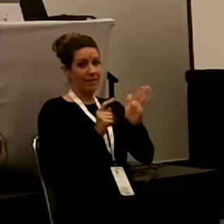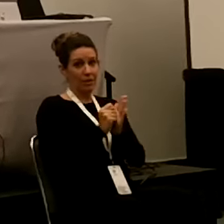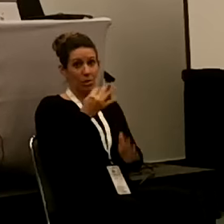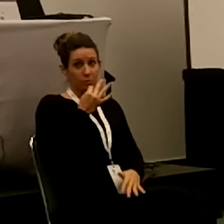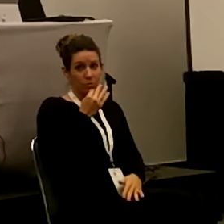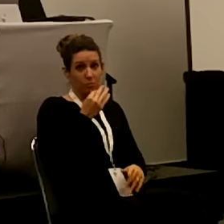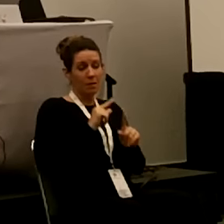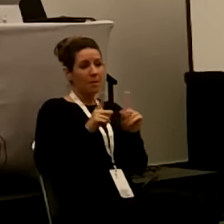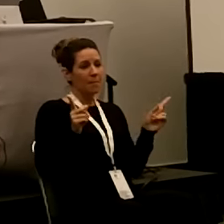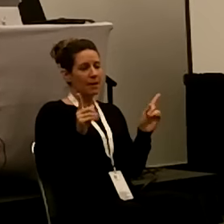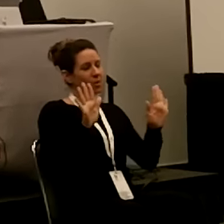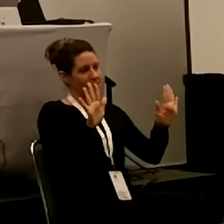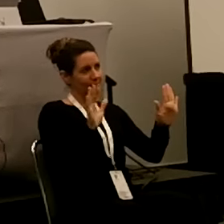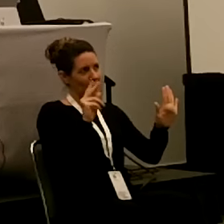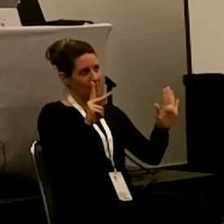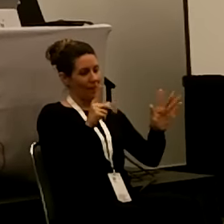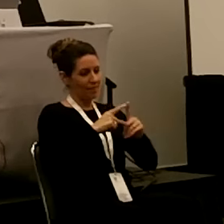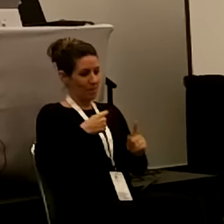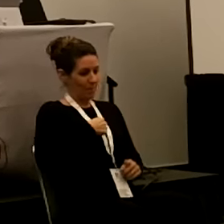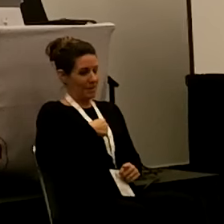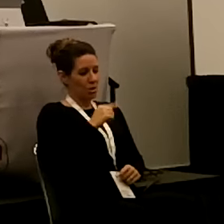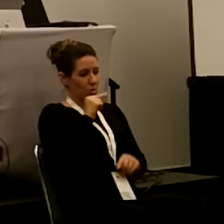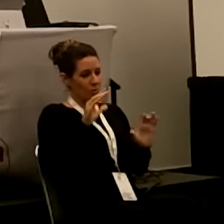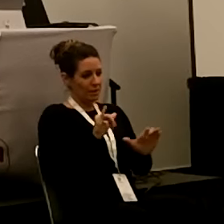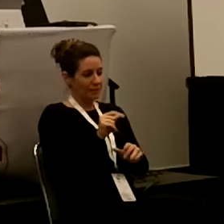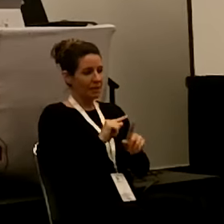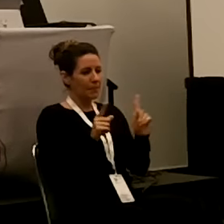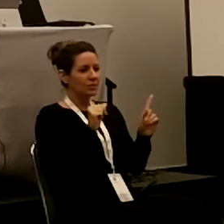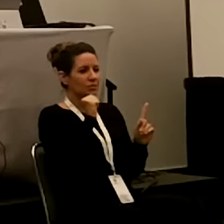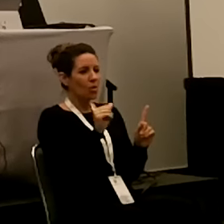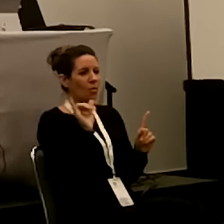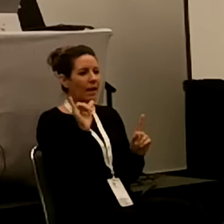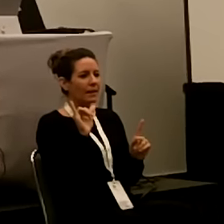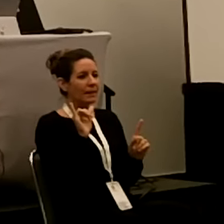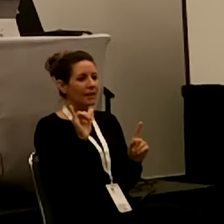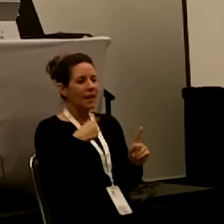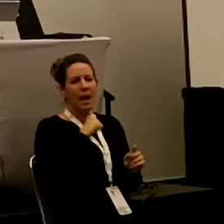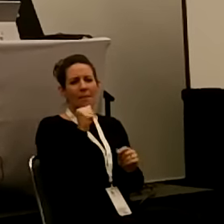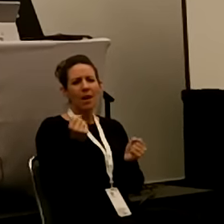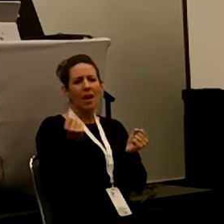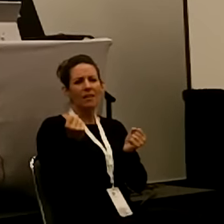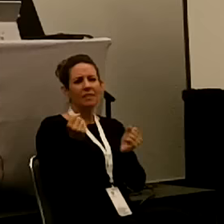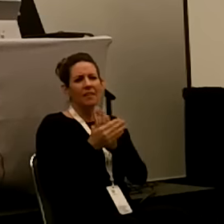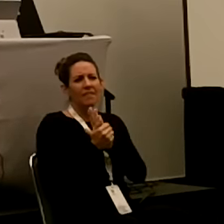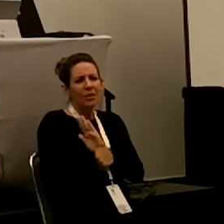but don't... okay, this is coming from me who does this, but don't be like, "I'm not fluent, I'm nervous, oh my god.